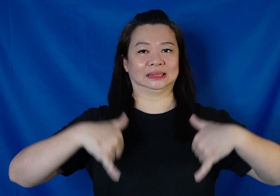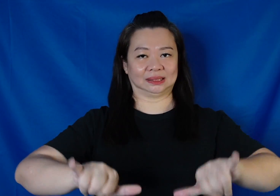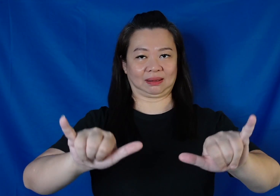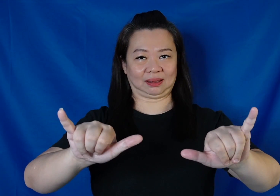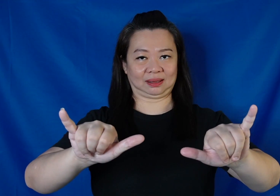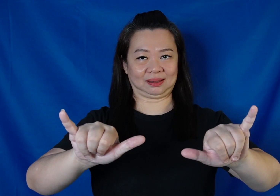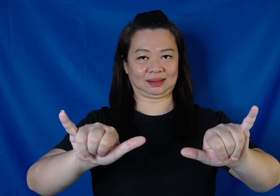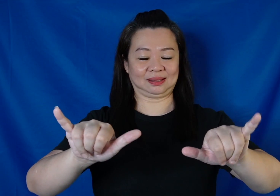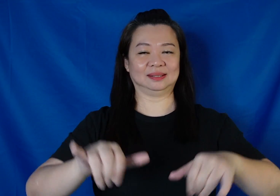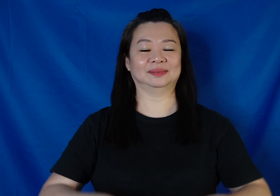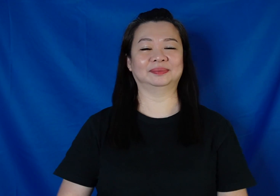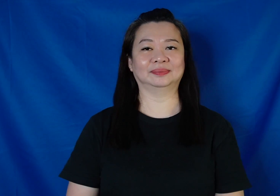STILL (VAR. 1)